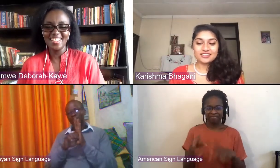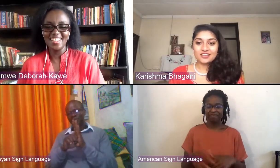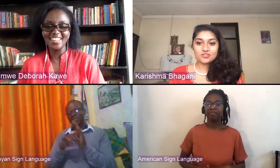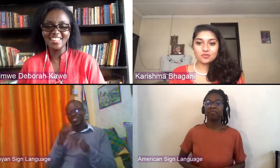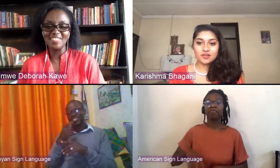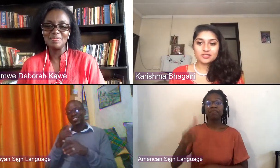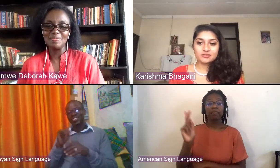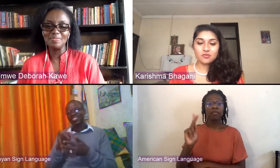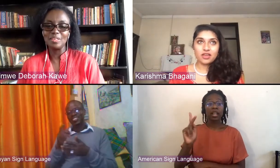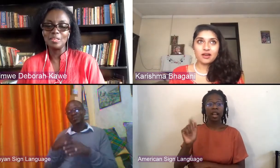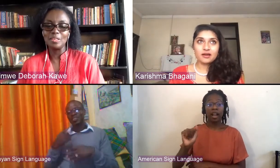Thank you so much Asiimwe.